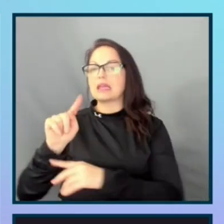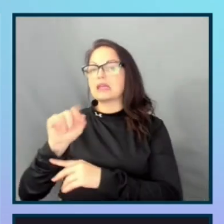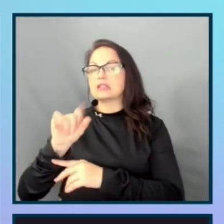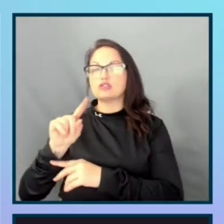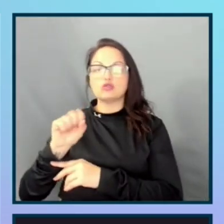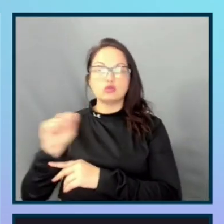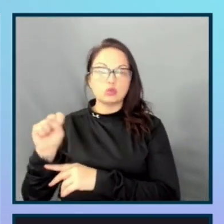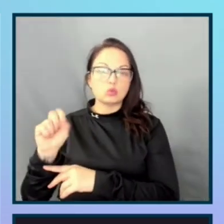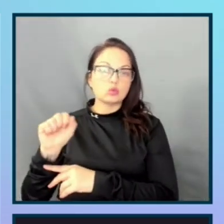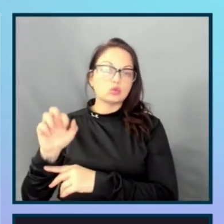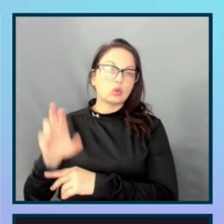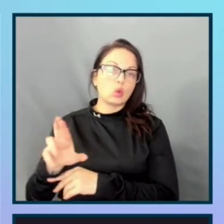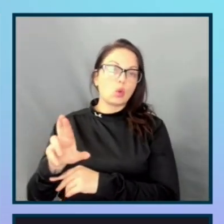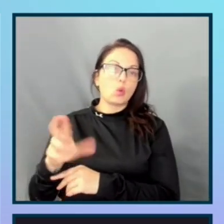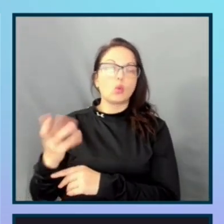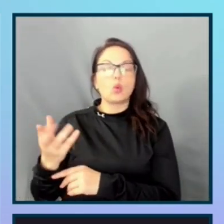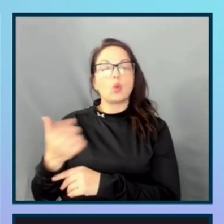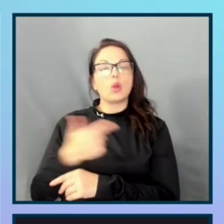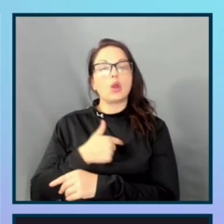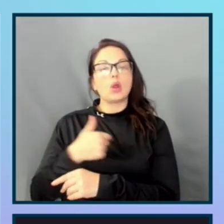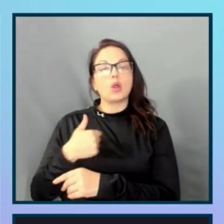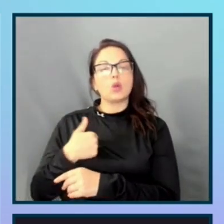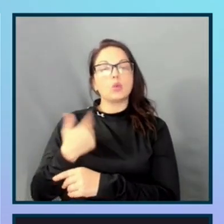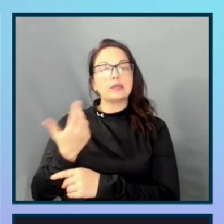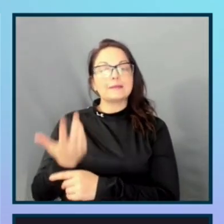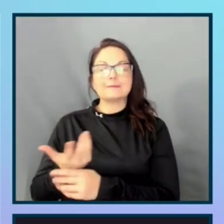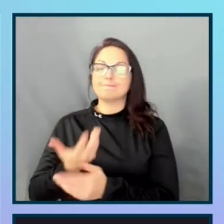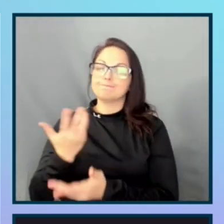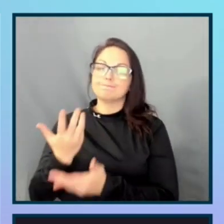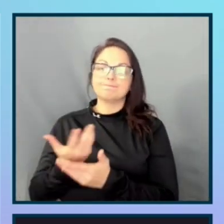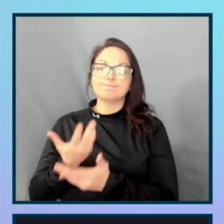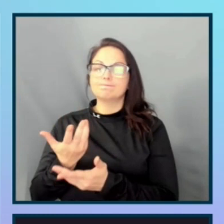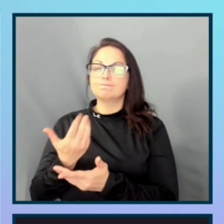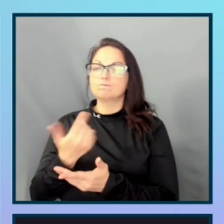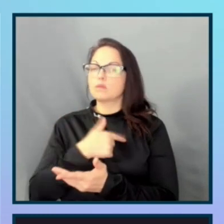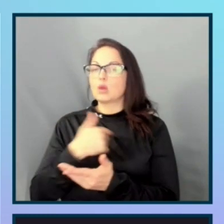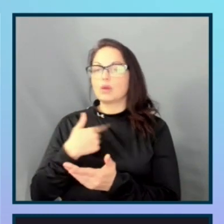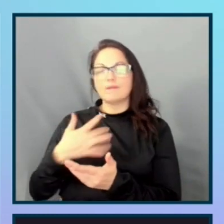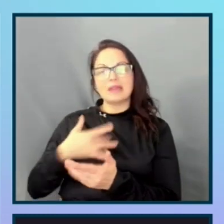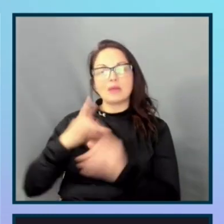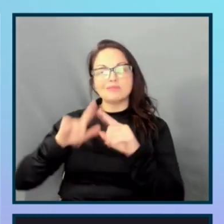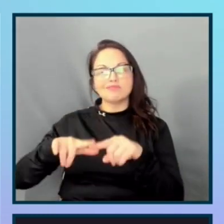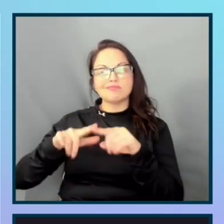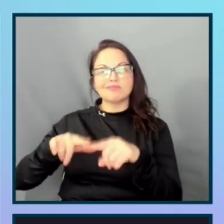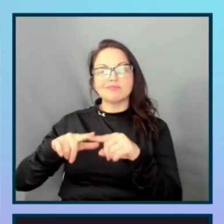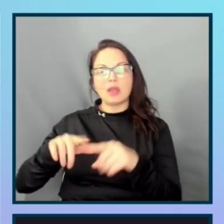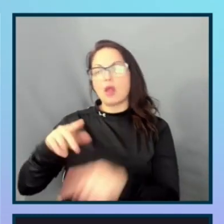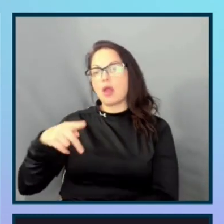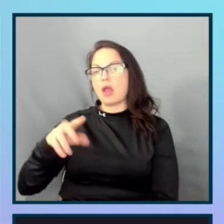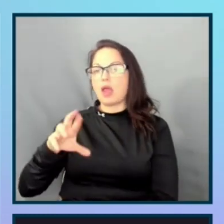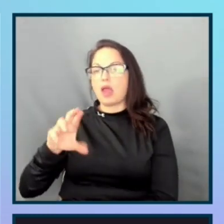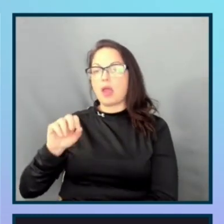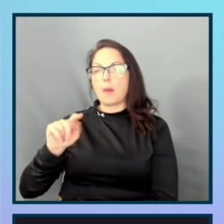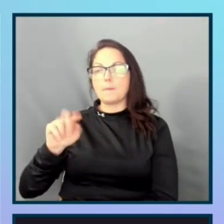or we find ourselves far too heavily reliant on anecdotal data, we can look at specific things.